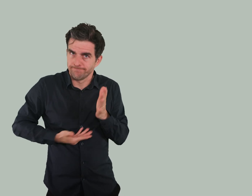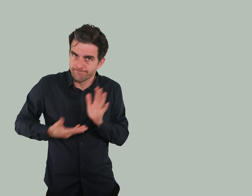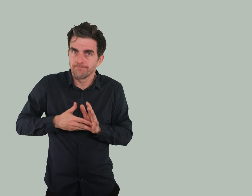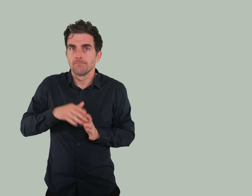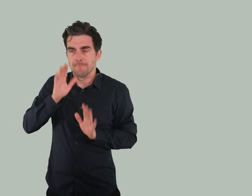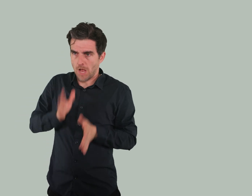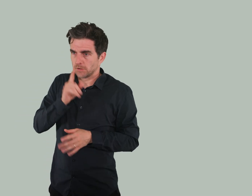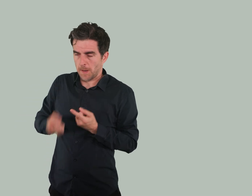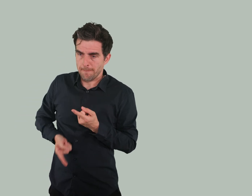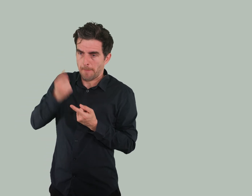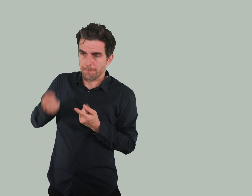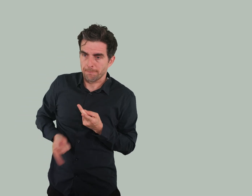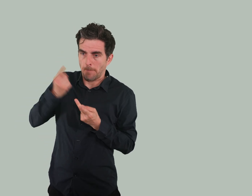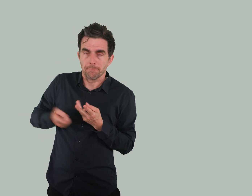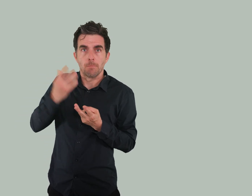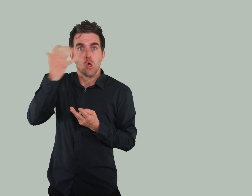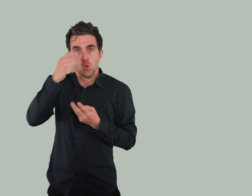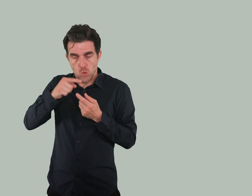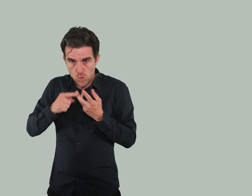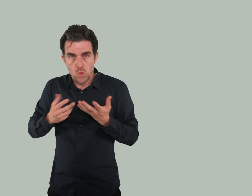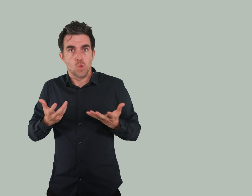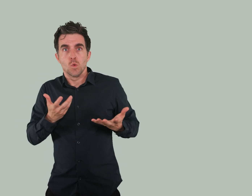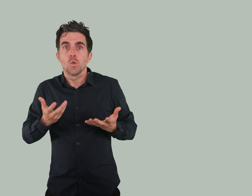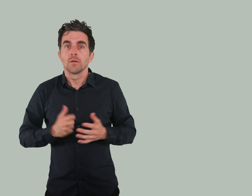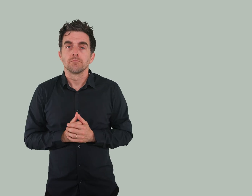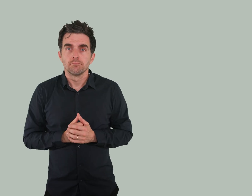but more conditional access to them.